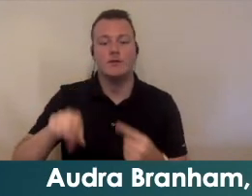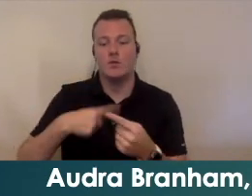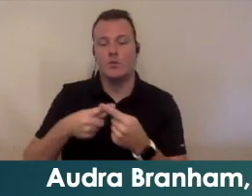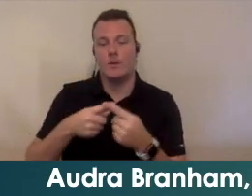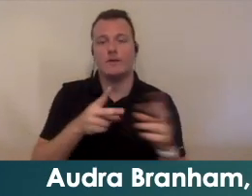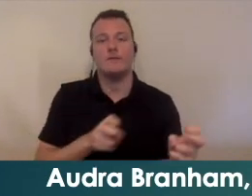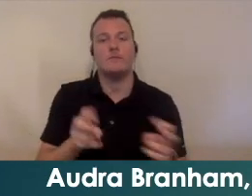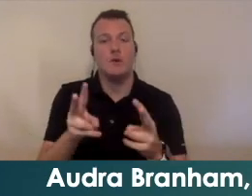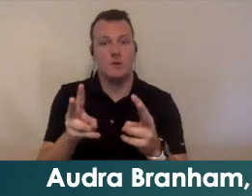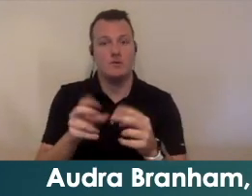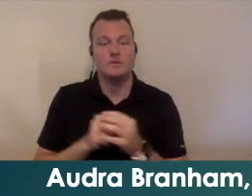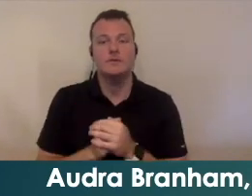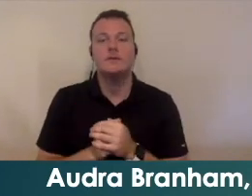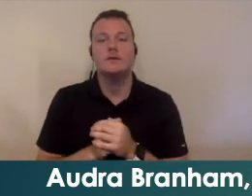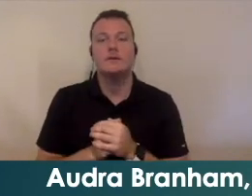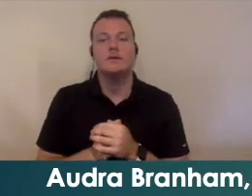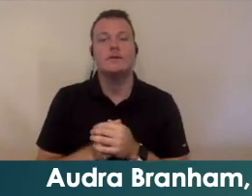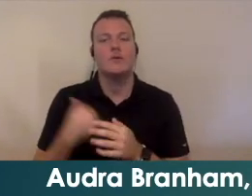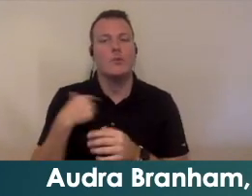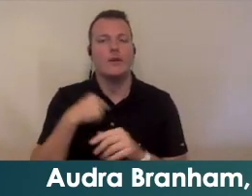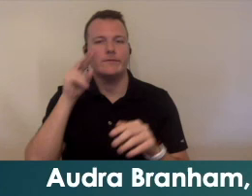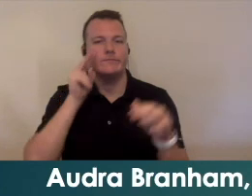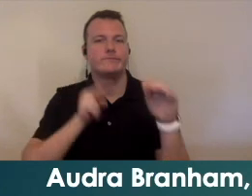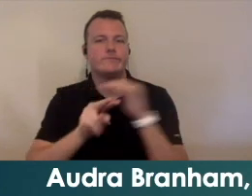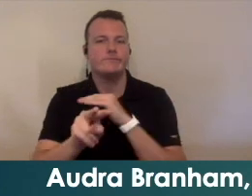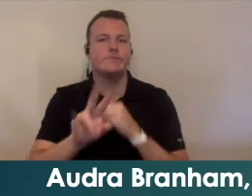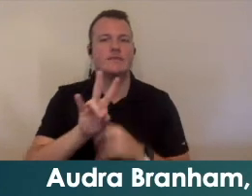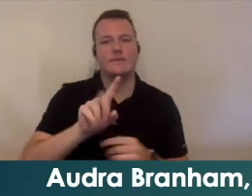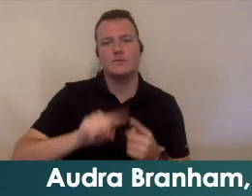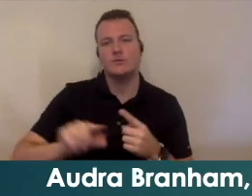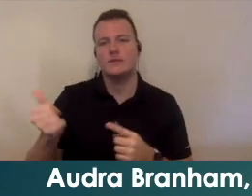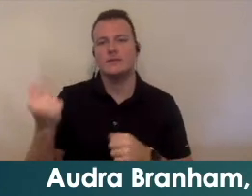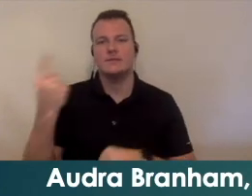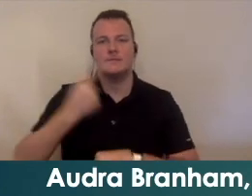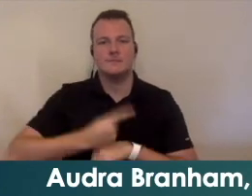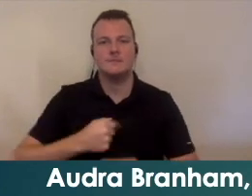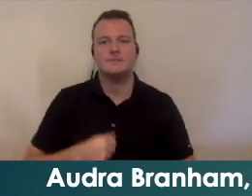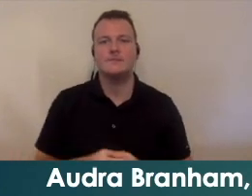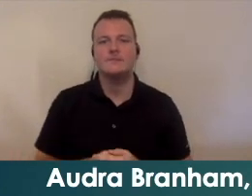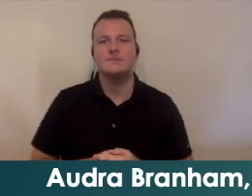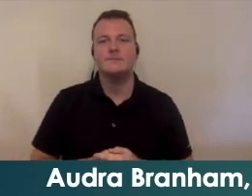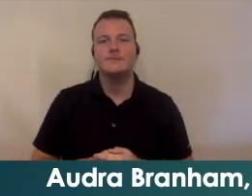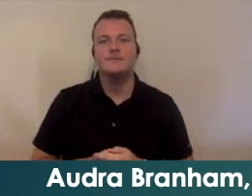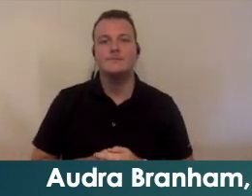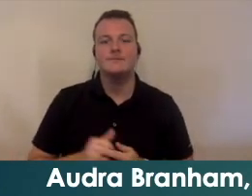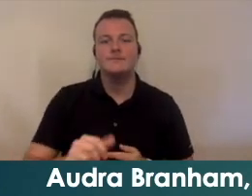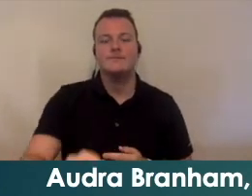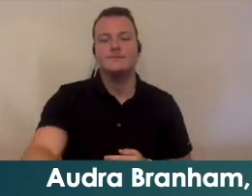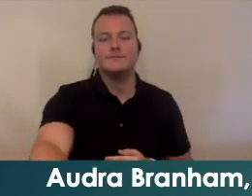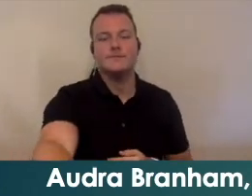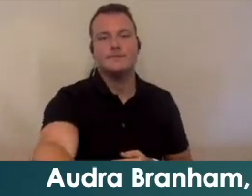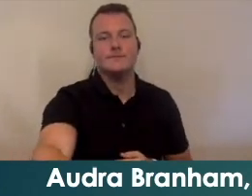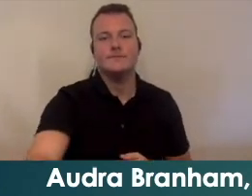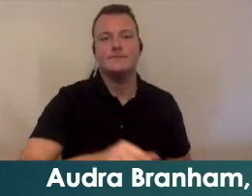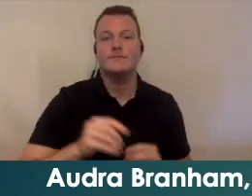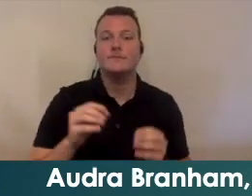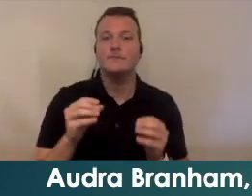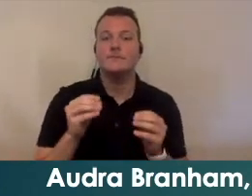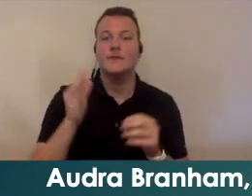recording is posted. And again we anticipate that that will be done in the next seven to ten days. For more information about future SADA Practice